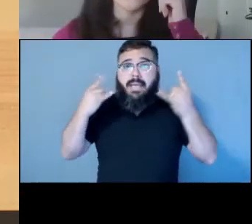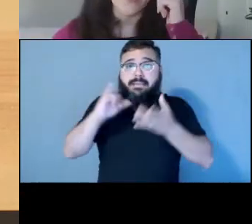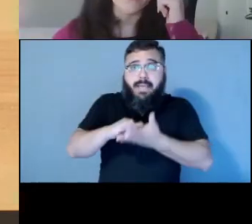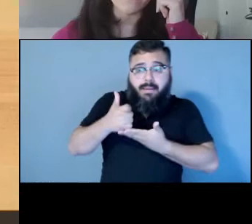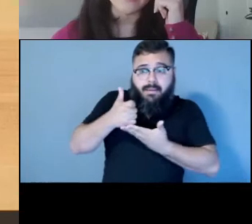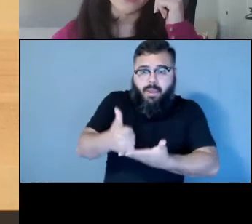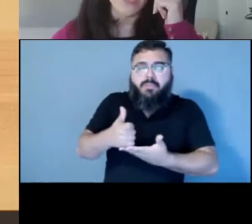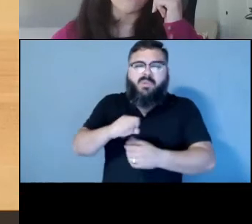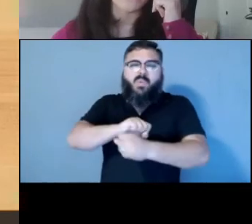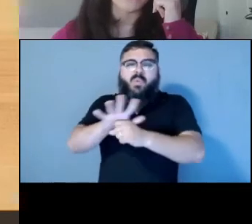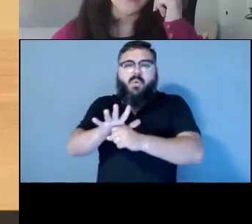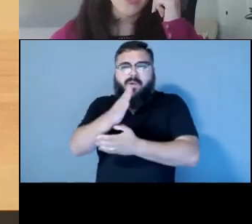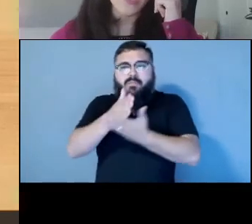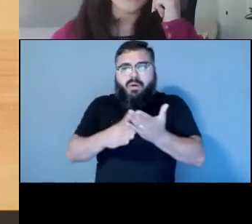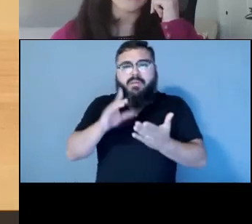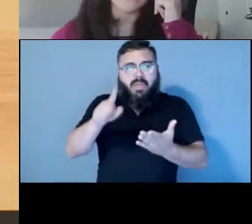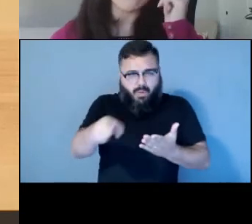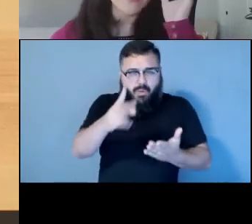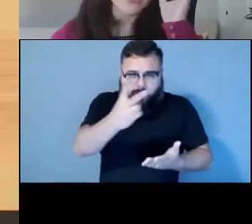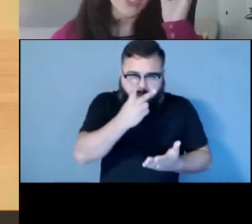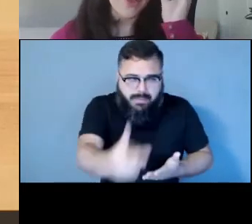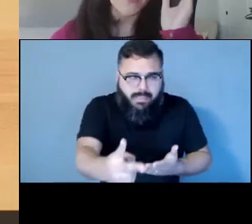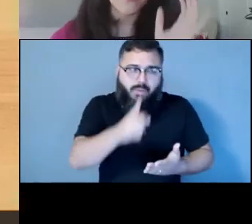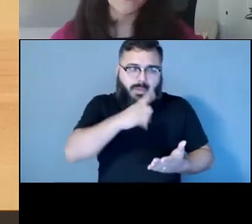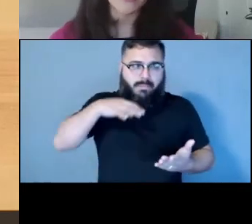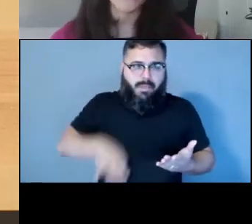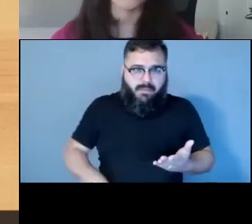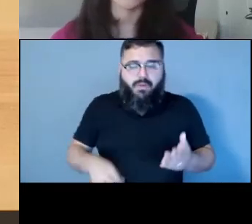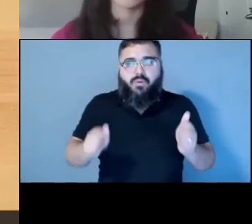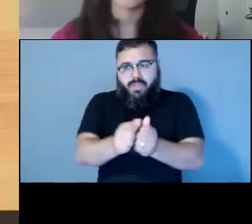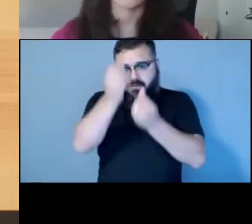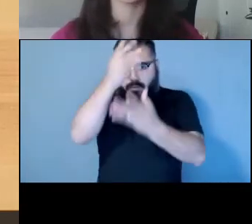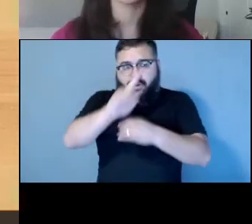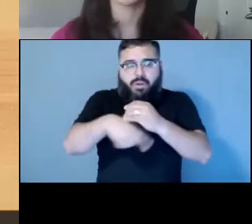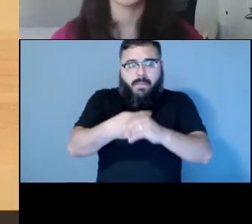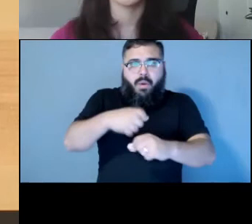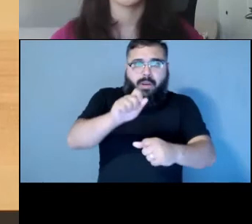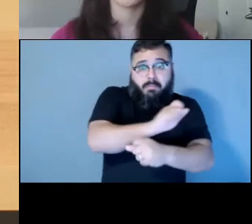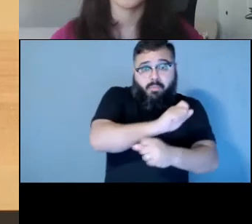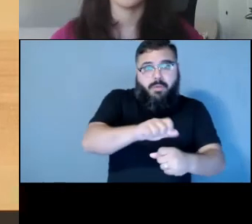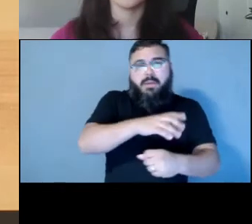that you'll find probably some really helpful and relevant information about employment and COVID, and then also other issues around COVID